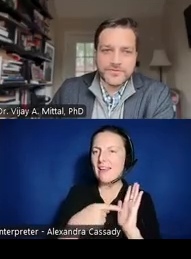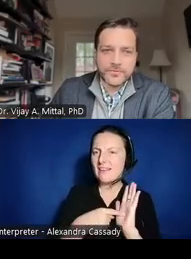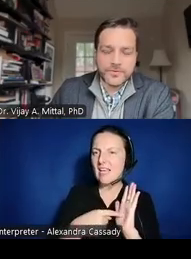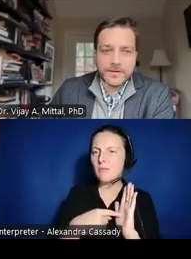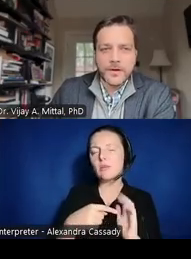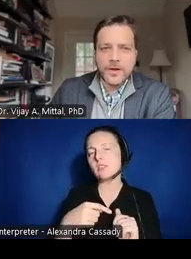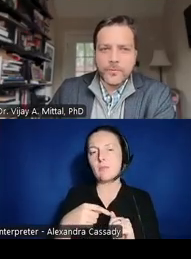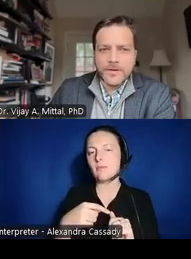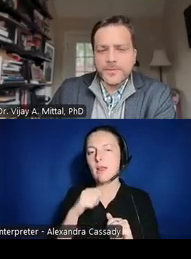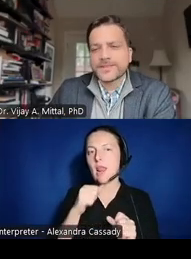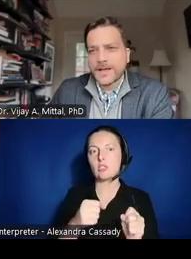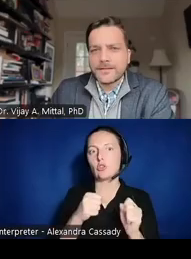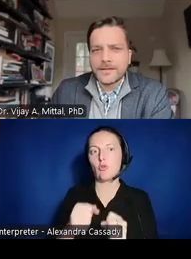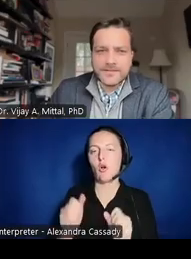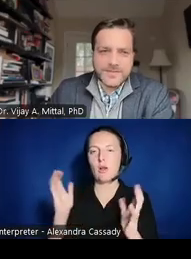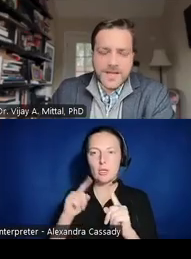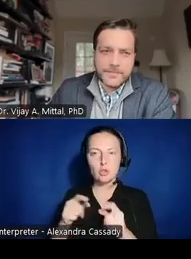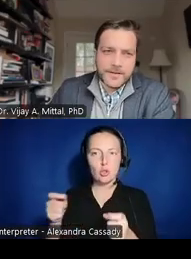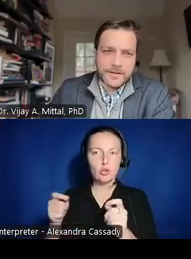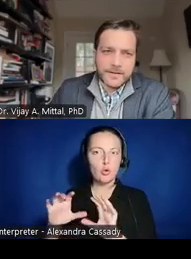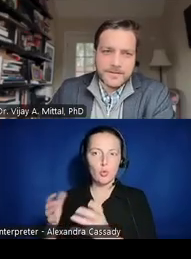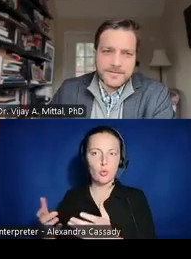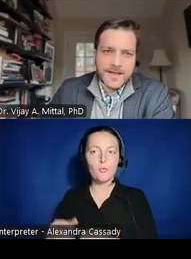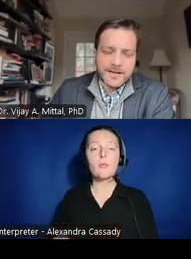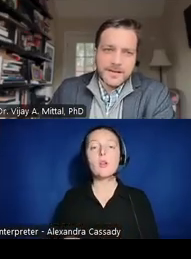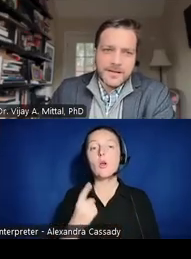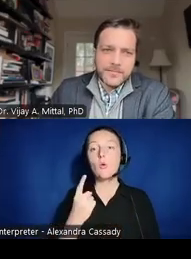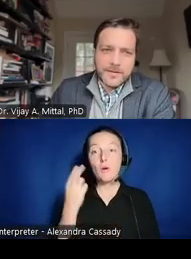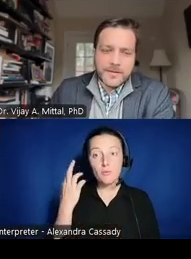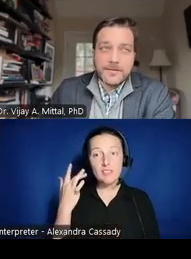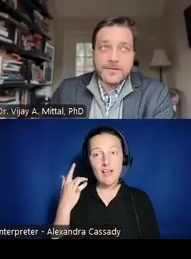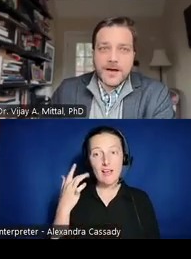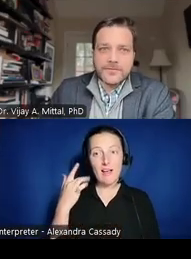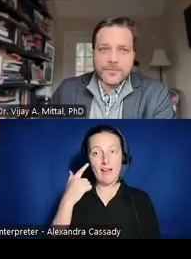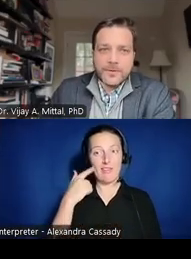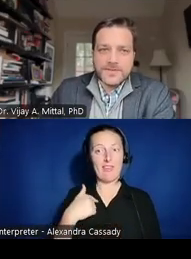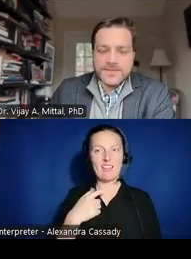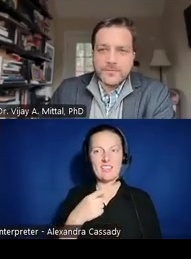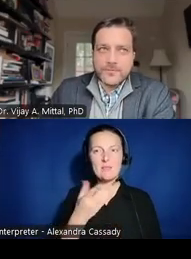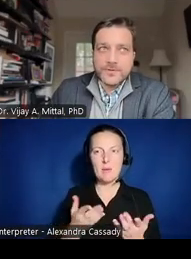controls. And one of the reasons I think this was happening is that a lot of what we were seeing was